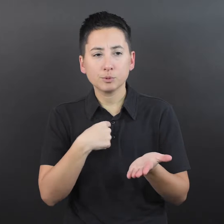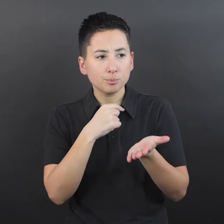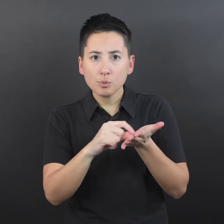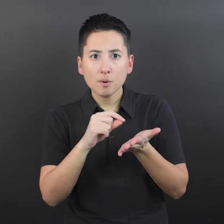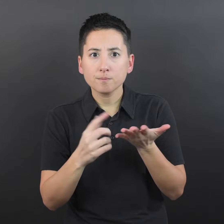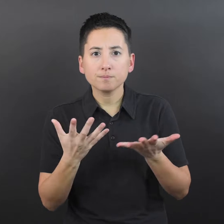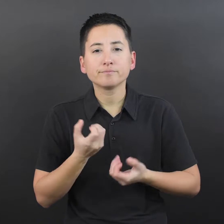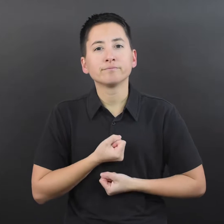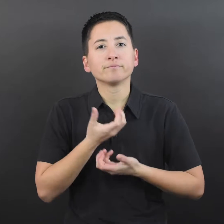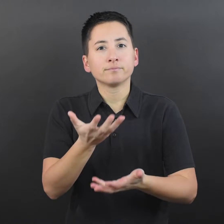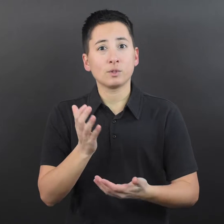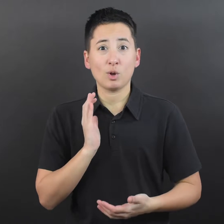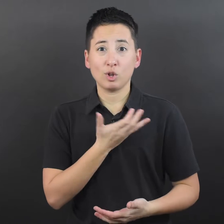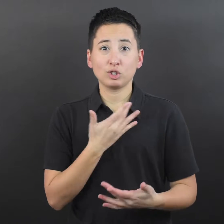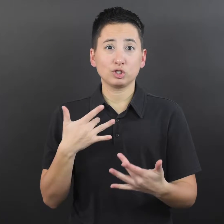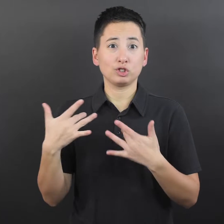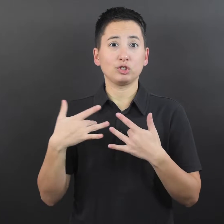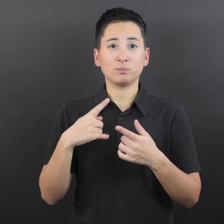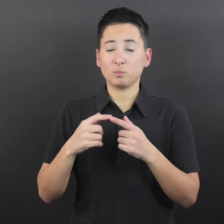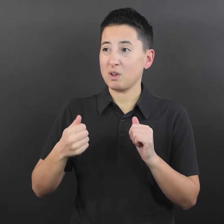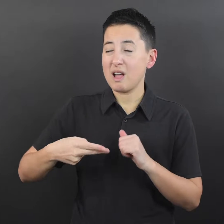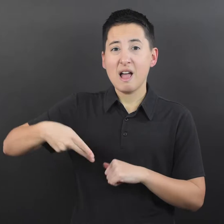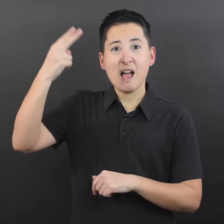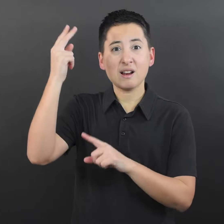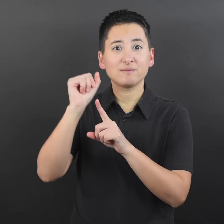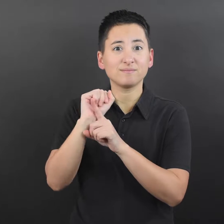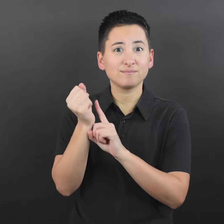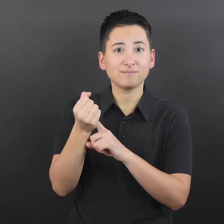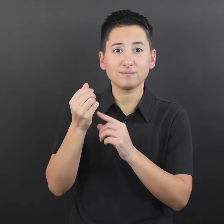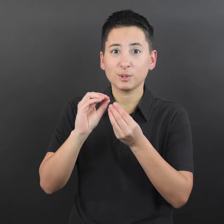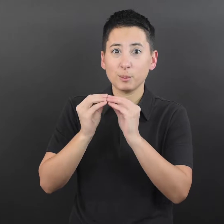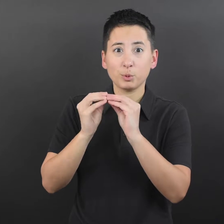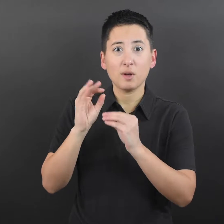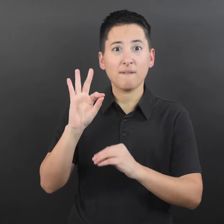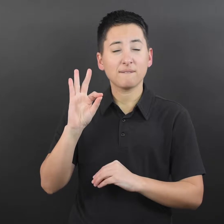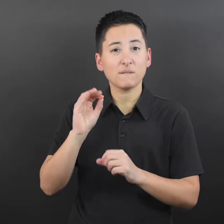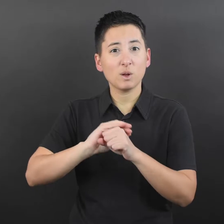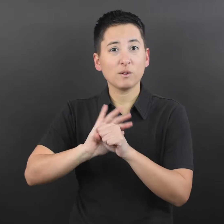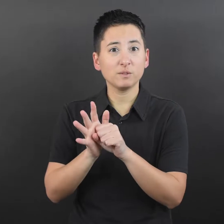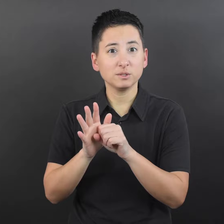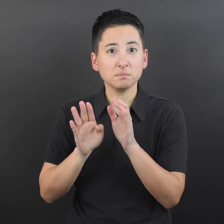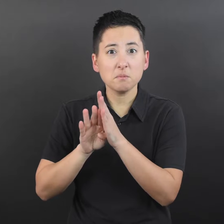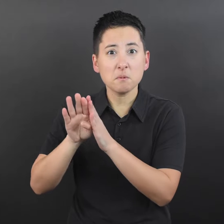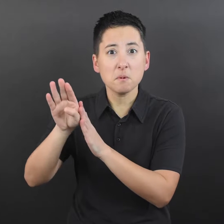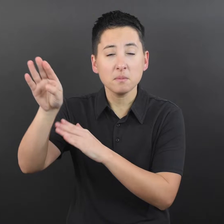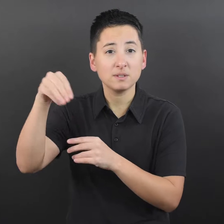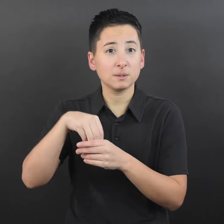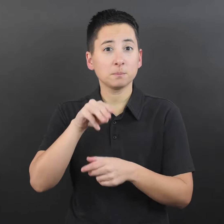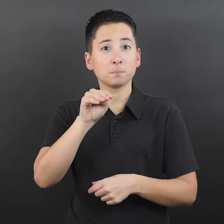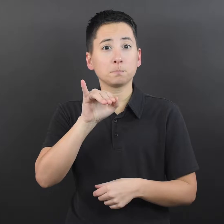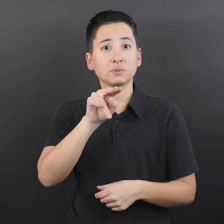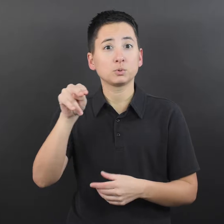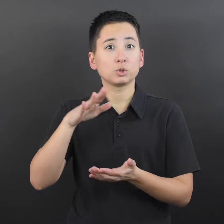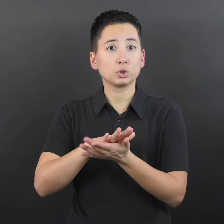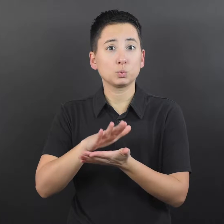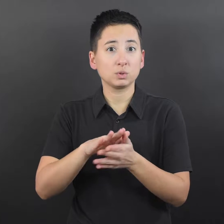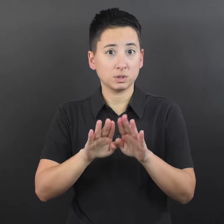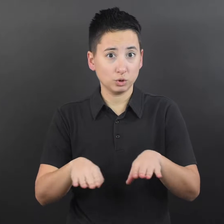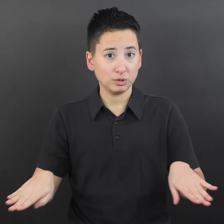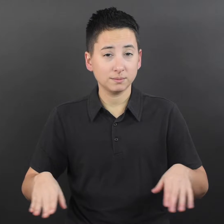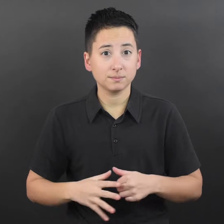with high cases of COVID 19 in Minnesota school children. While children are generally less